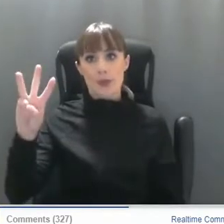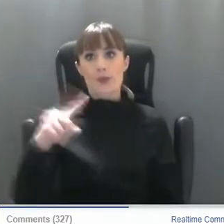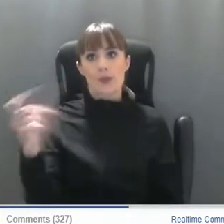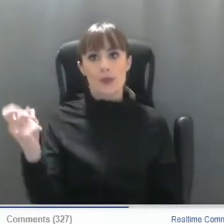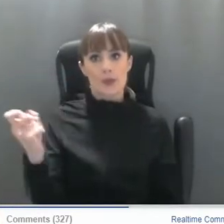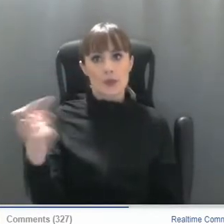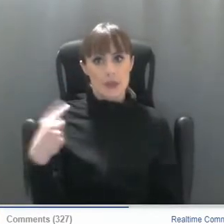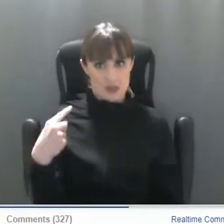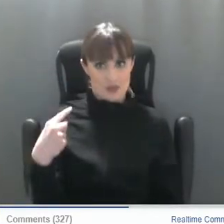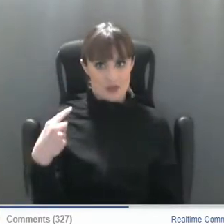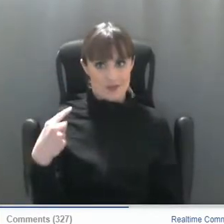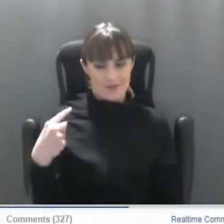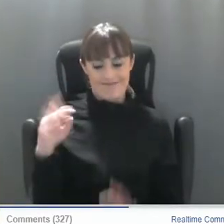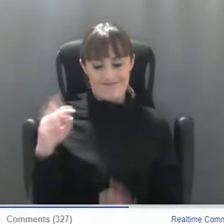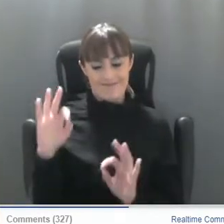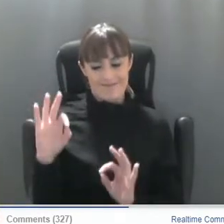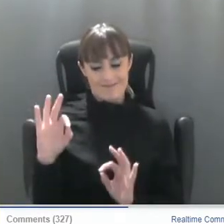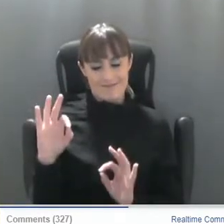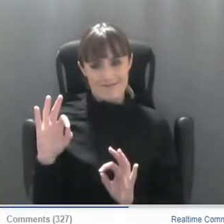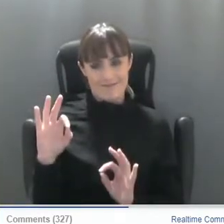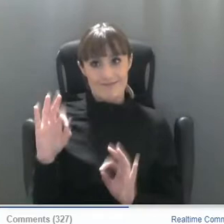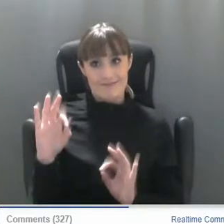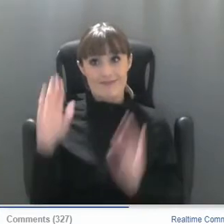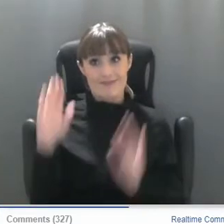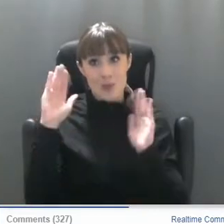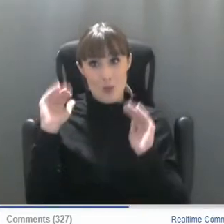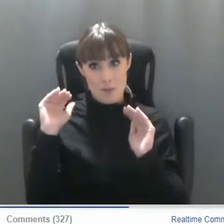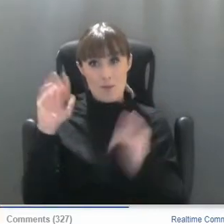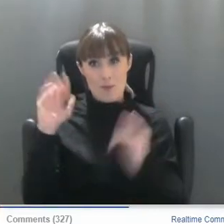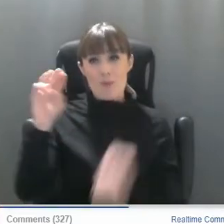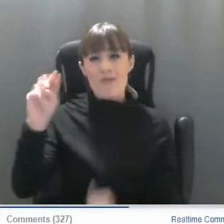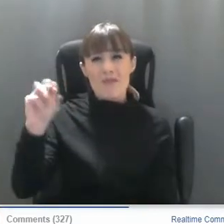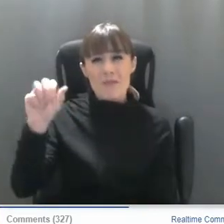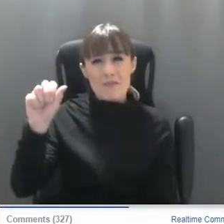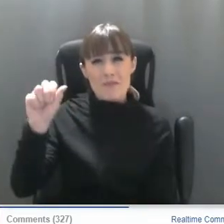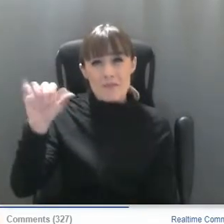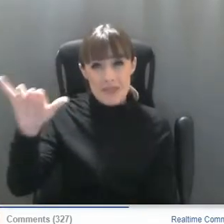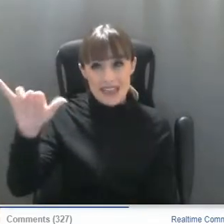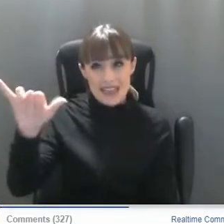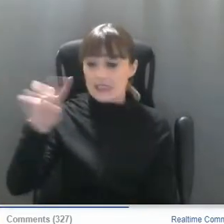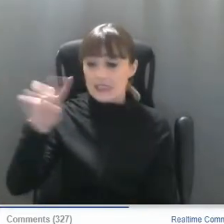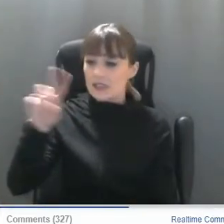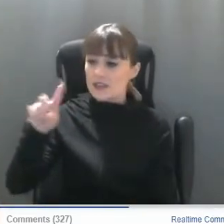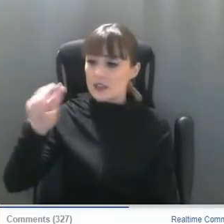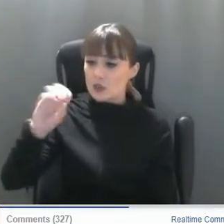Our May Zoobrew has been cancelled, because that one's just a